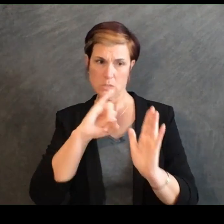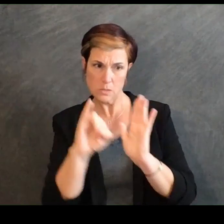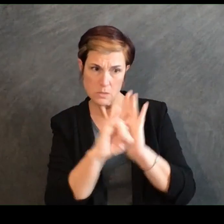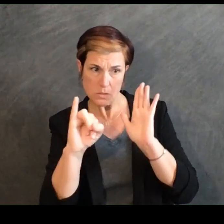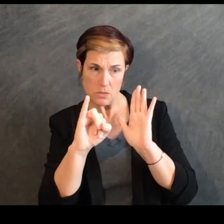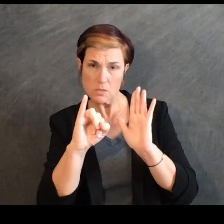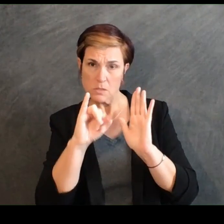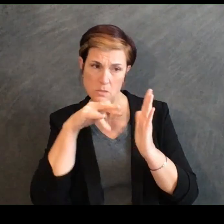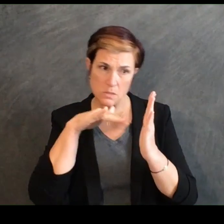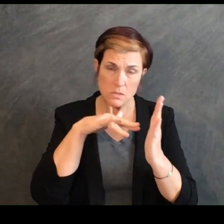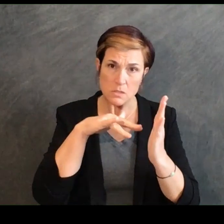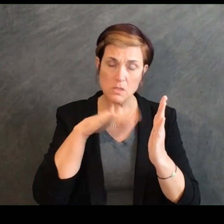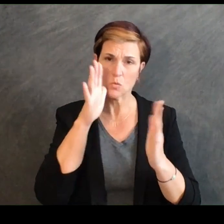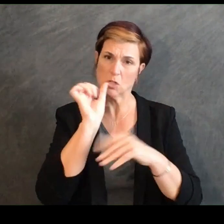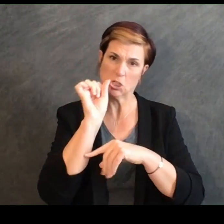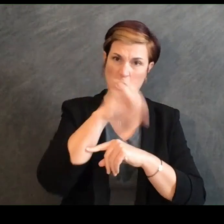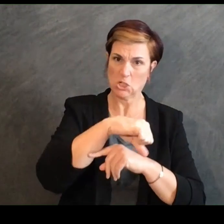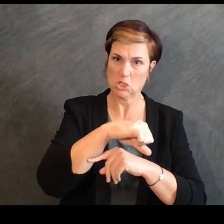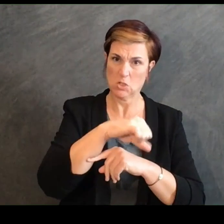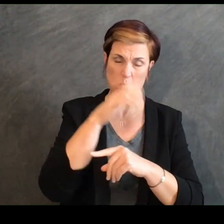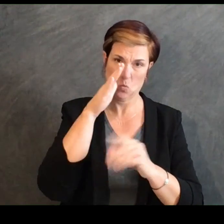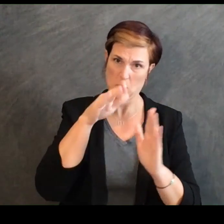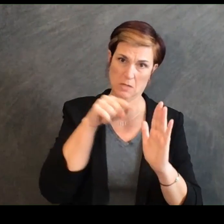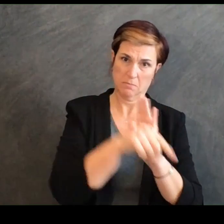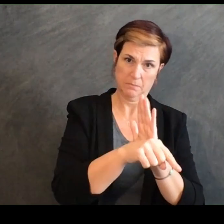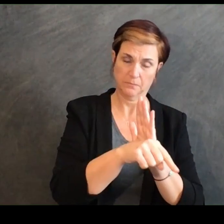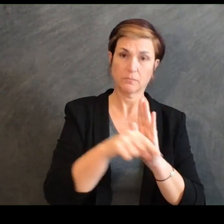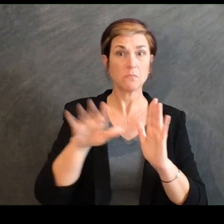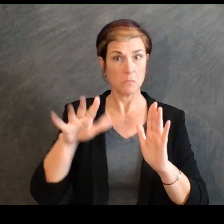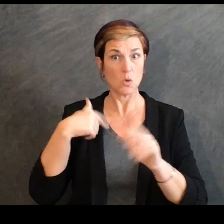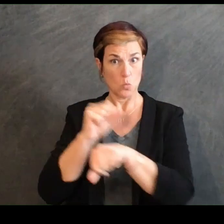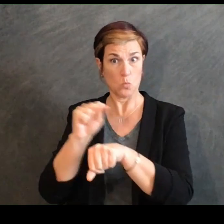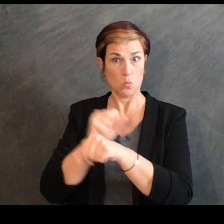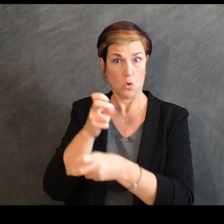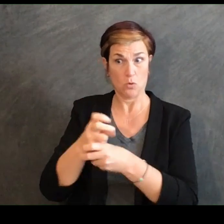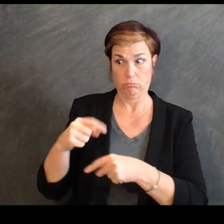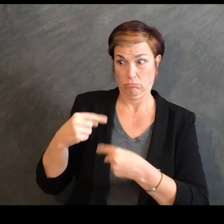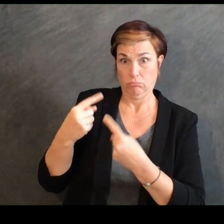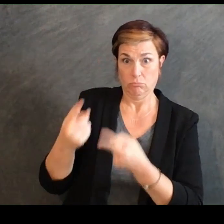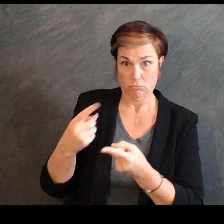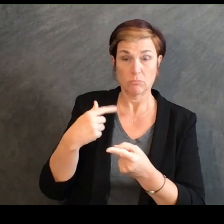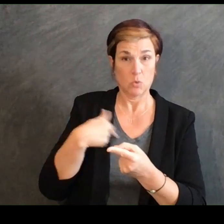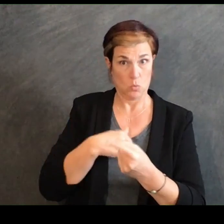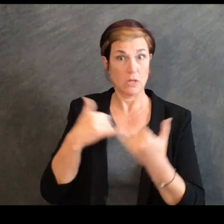we've made tremendous progress when you compare what we've done to other areas